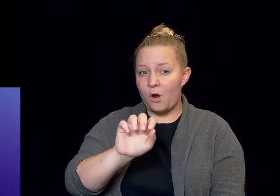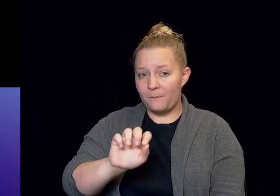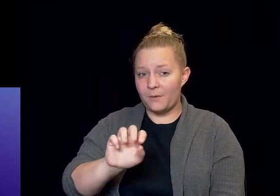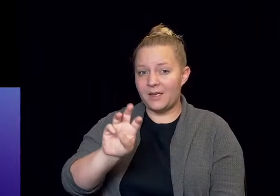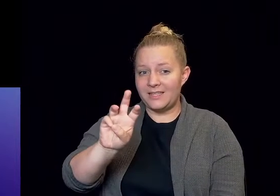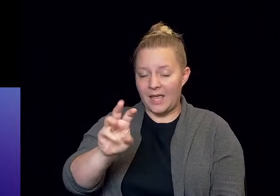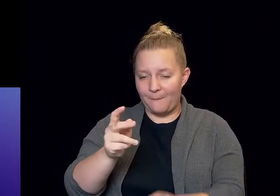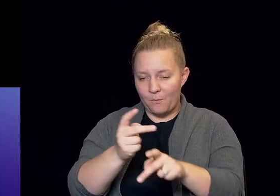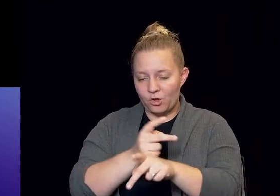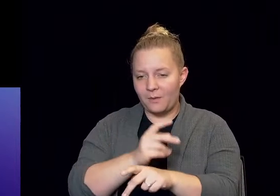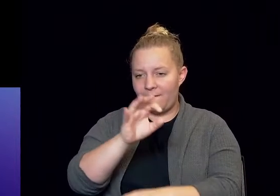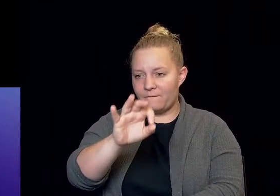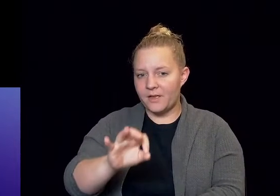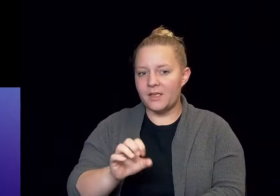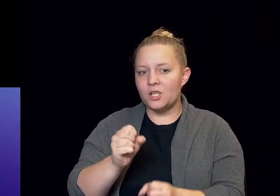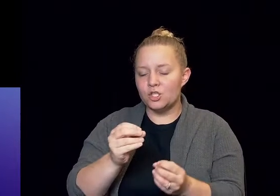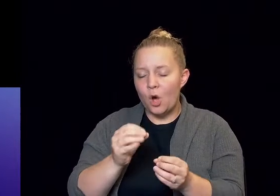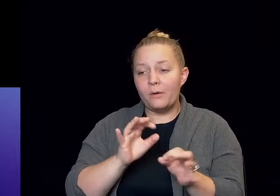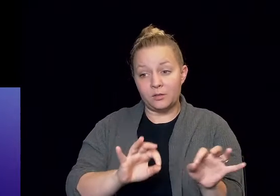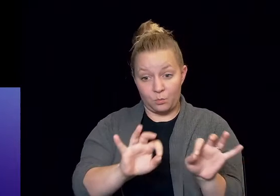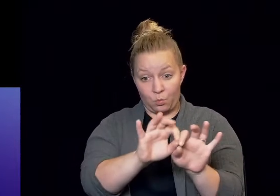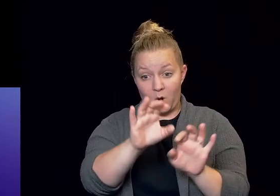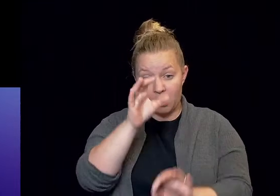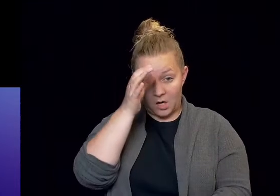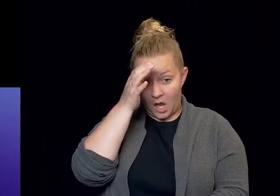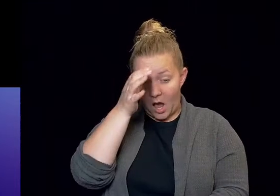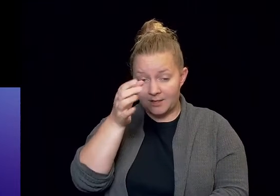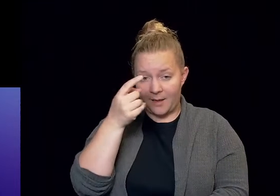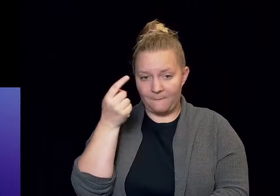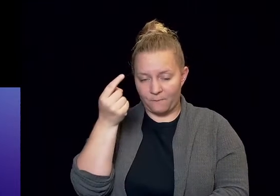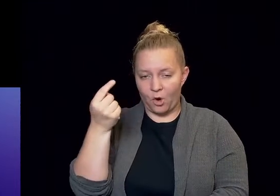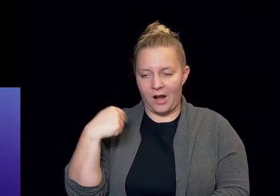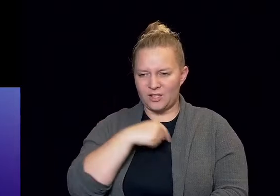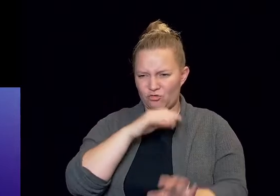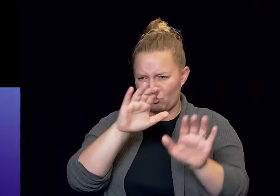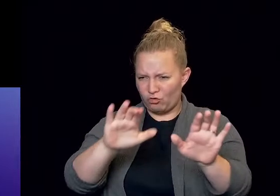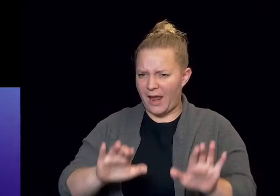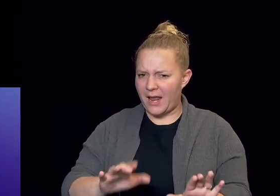fractions. So, this key concept, this is a great key concept for us because it explains it in words